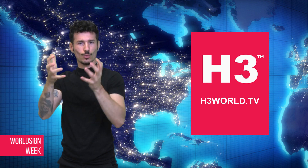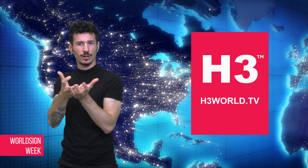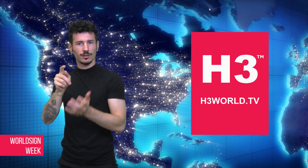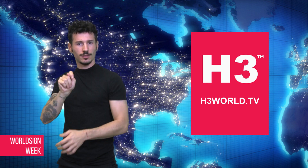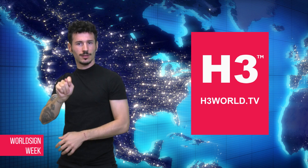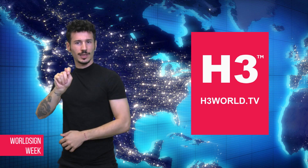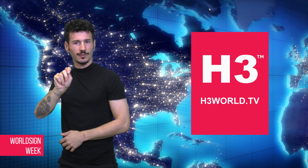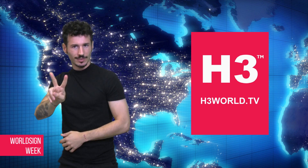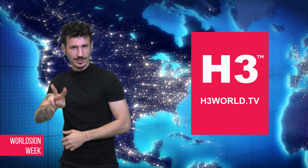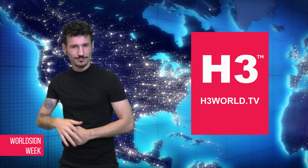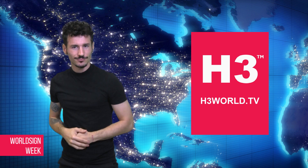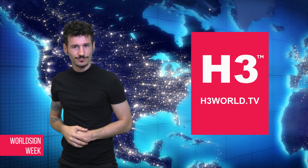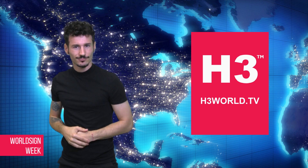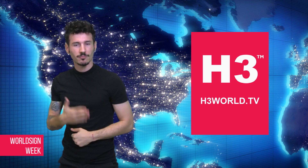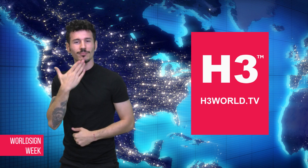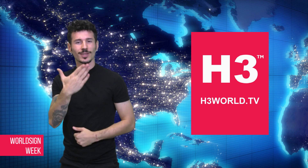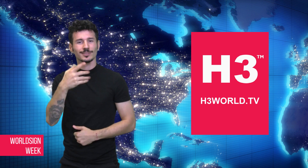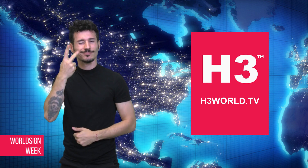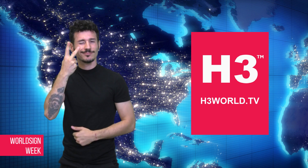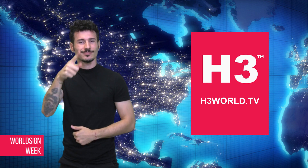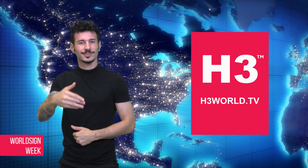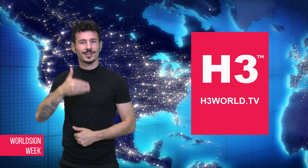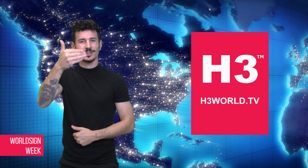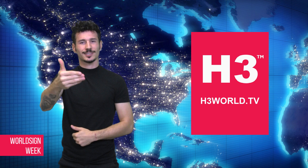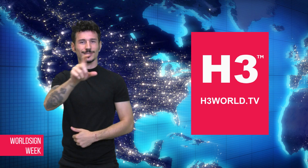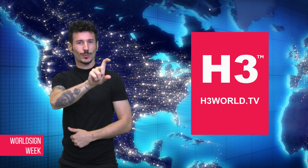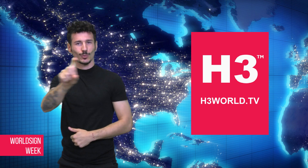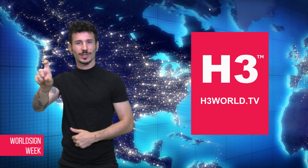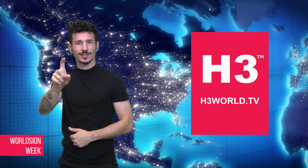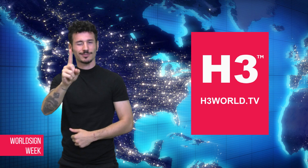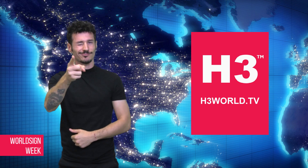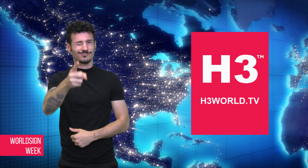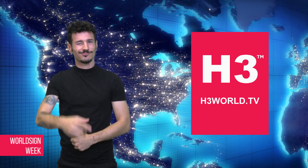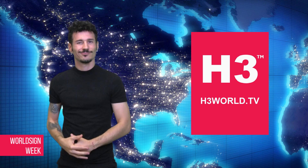news@h3world.tv. See you next week.